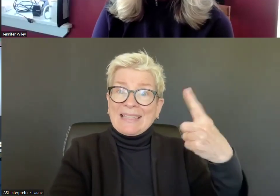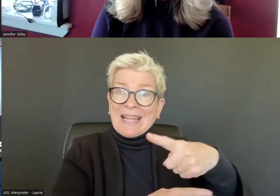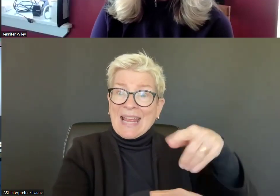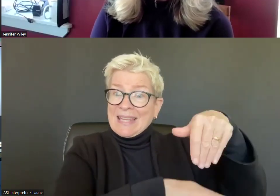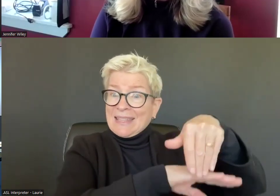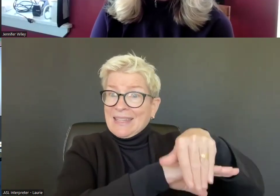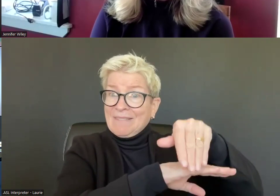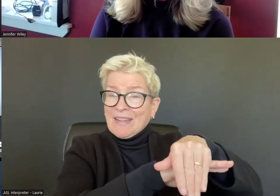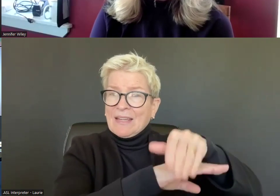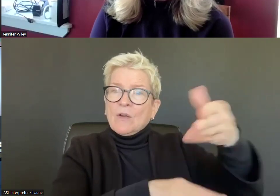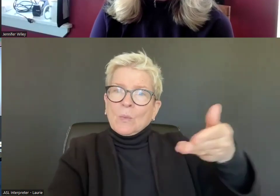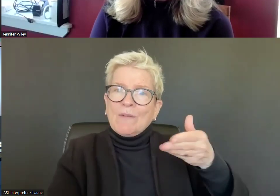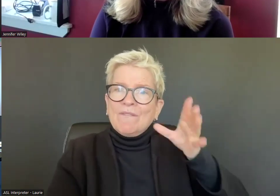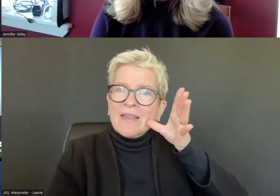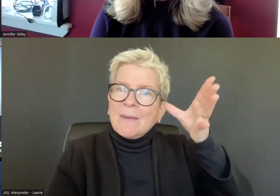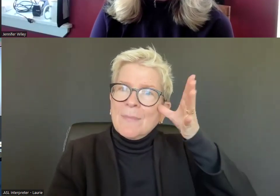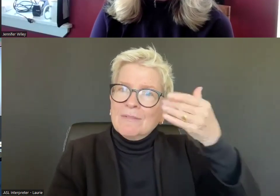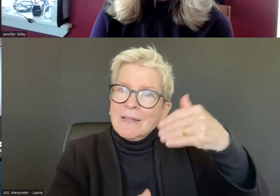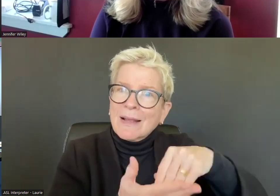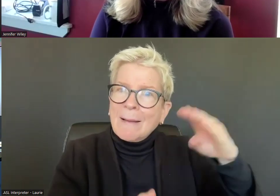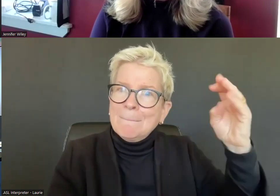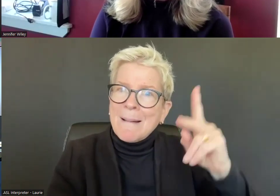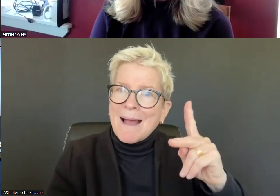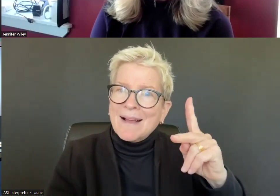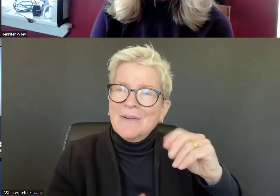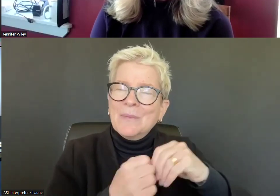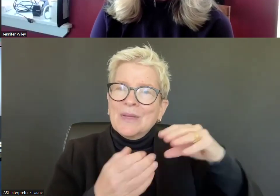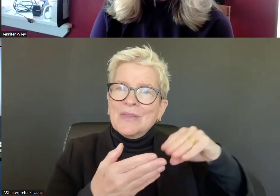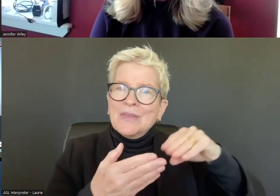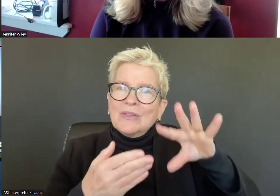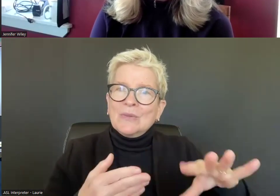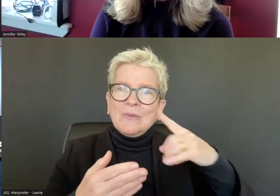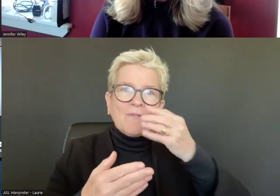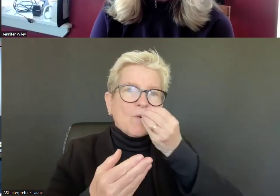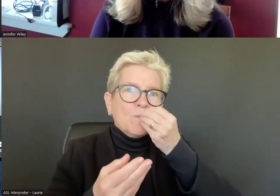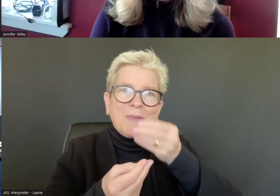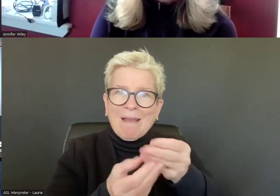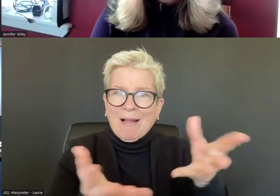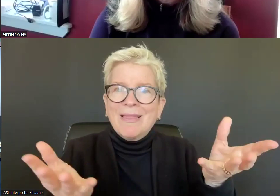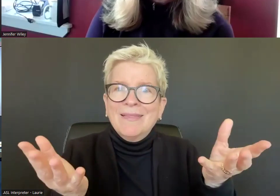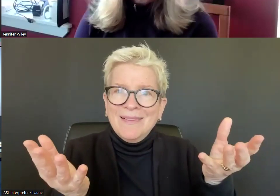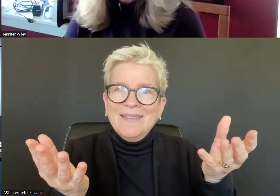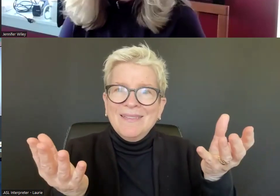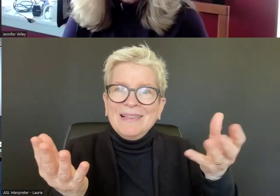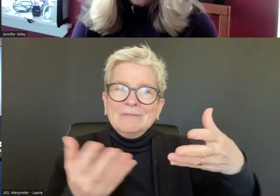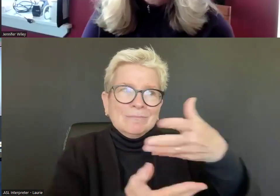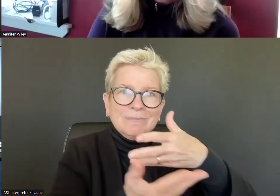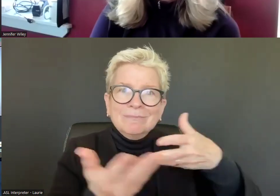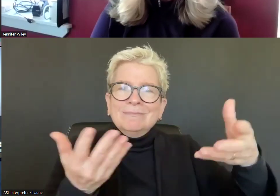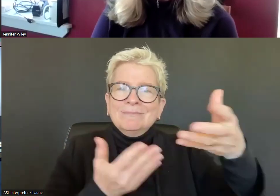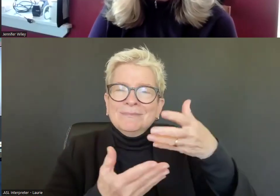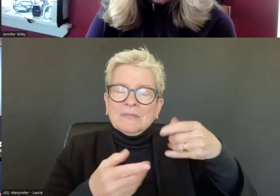the parents to come back with the students to have a meal; and so; at that time, after